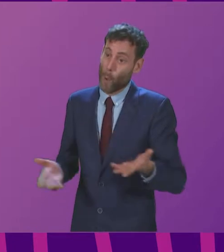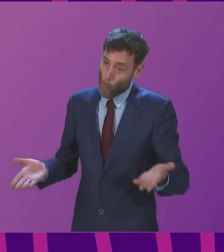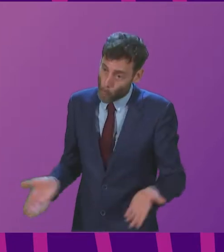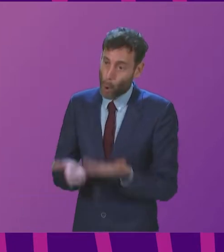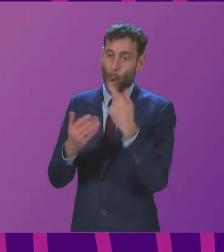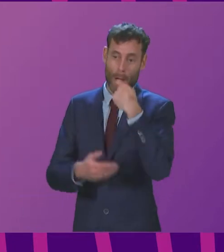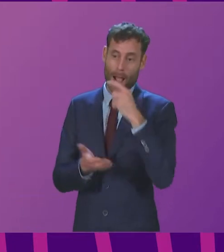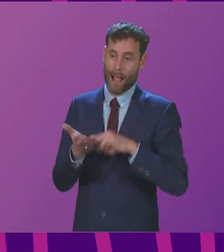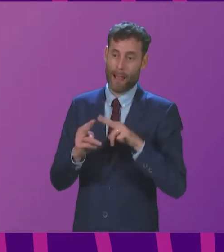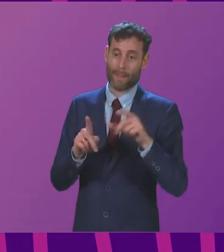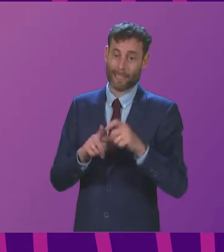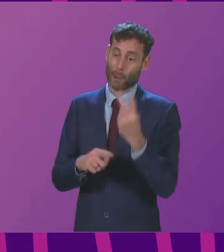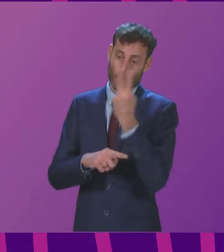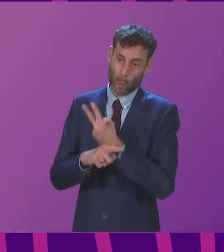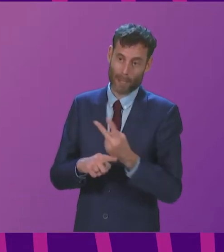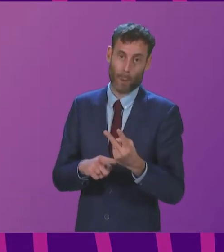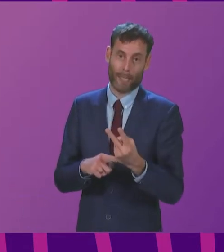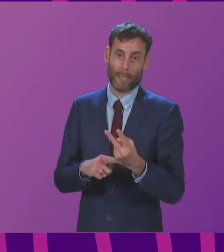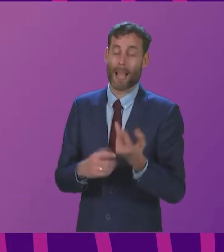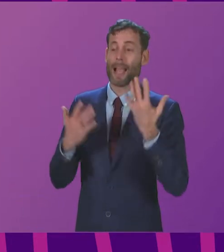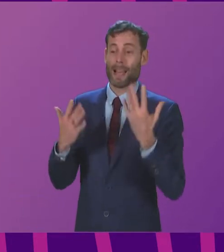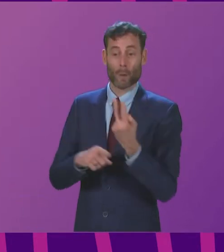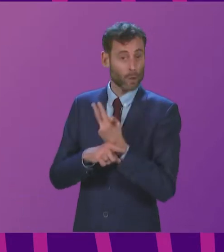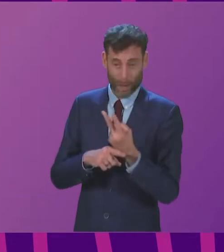We are now asking people to go beyond that by taking a lateral flow test whenever they are